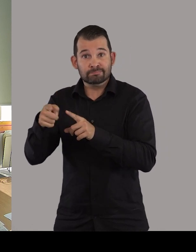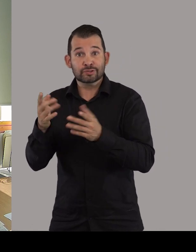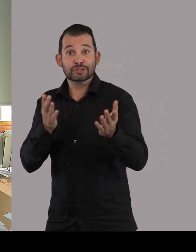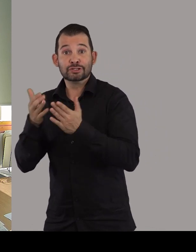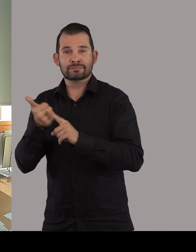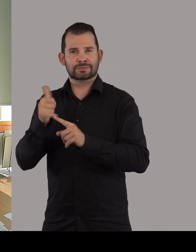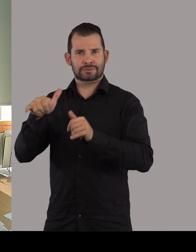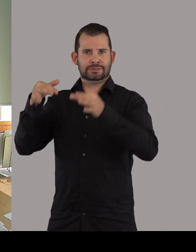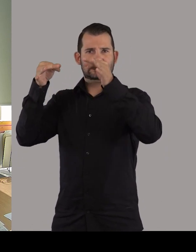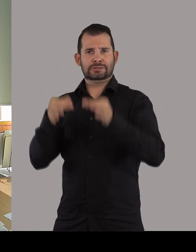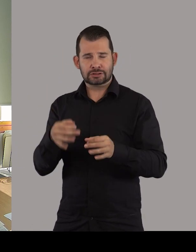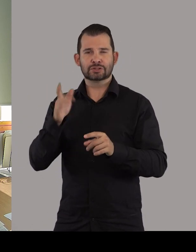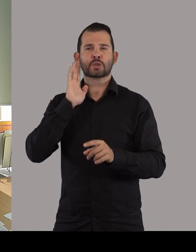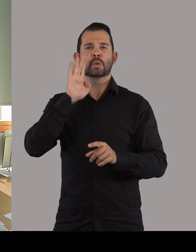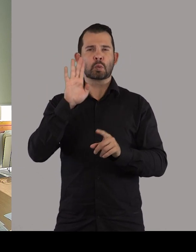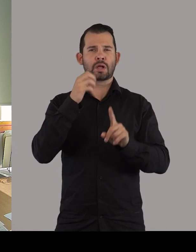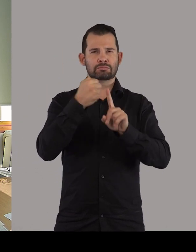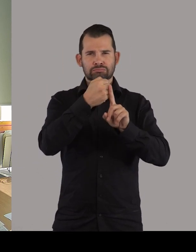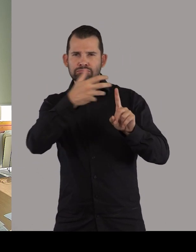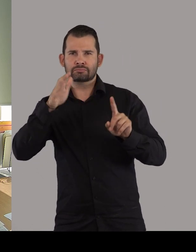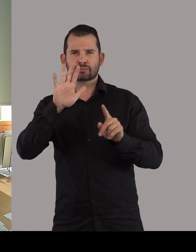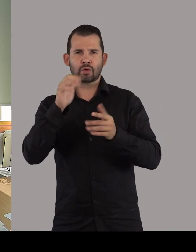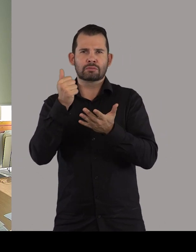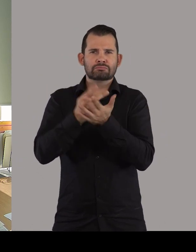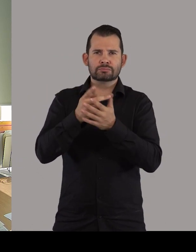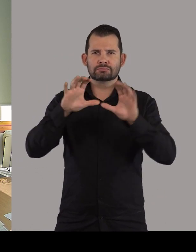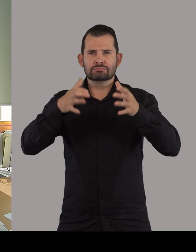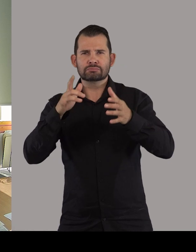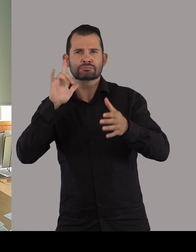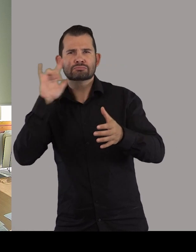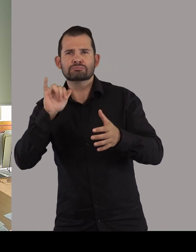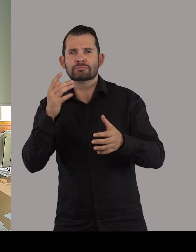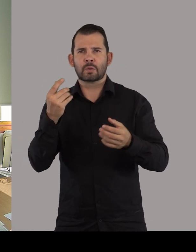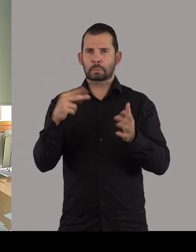this decision will outline what your eligibility category is and what it means.